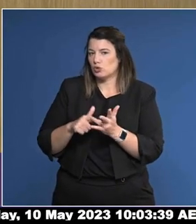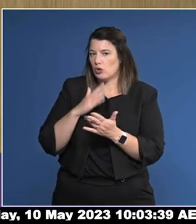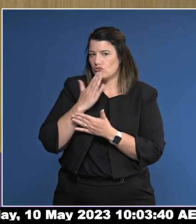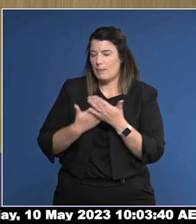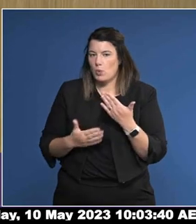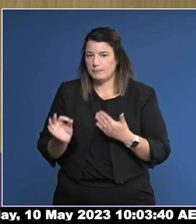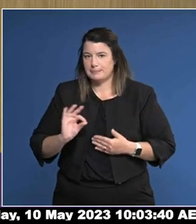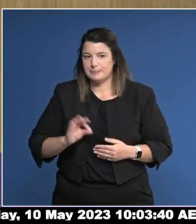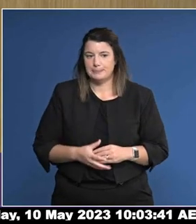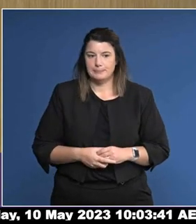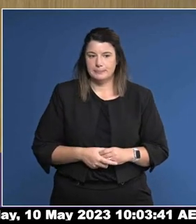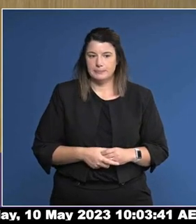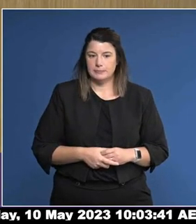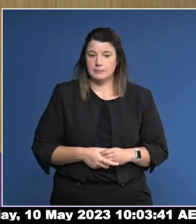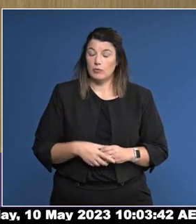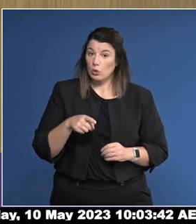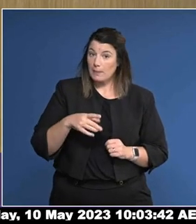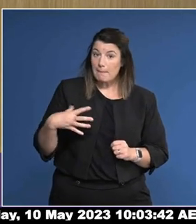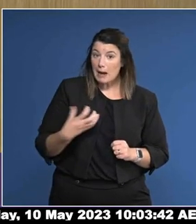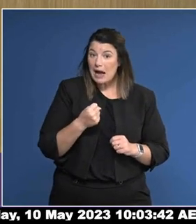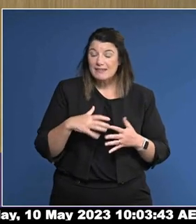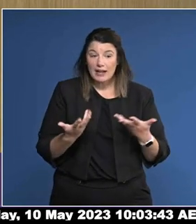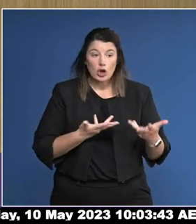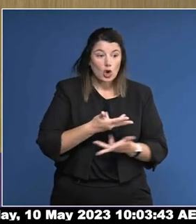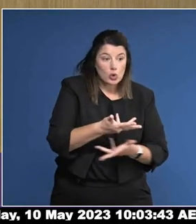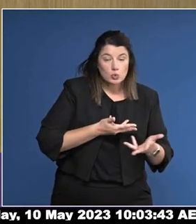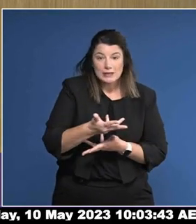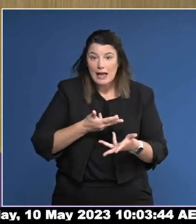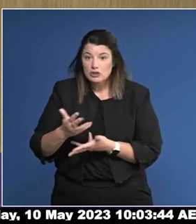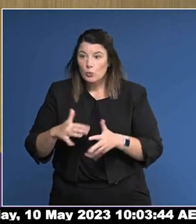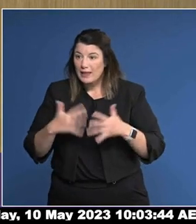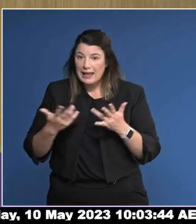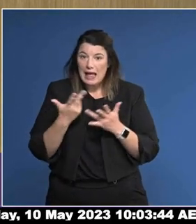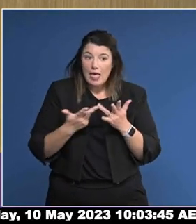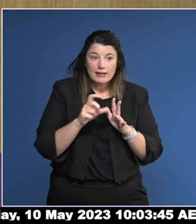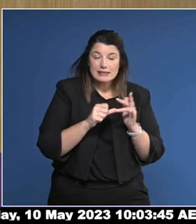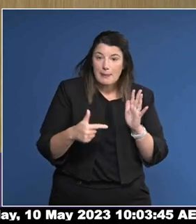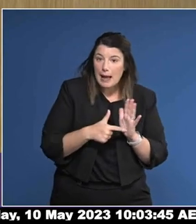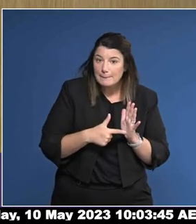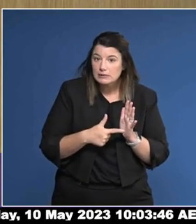Were you required to have any consultation with any other departments? No. MS EASTMAN: In relation to the review report?